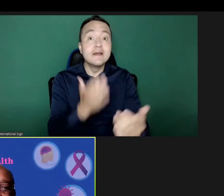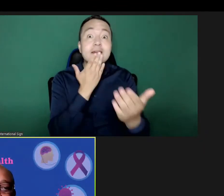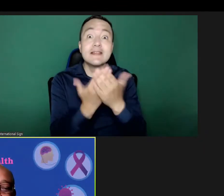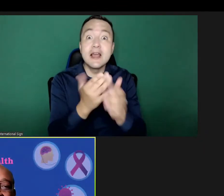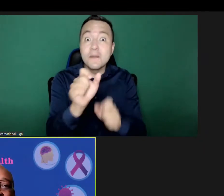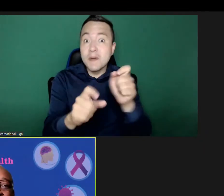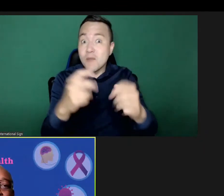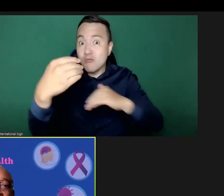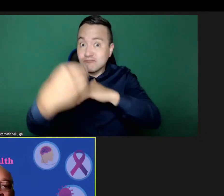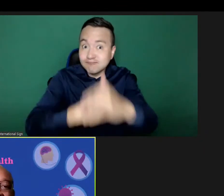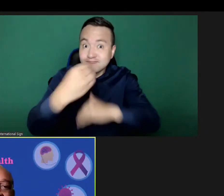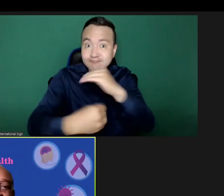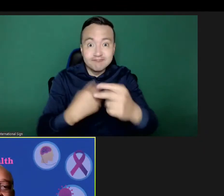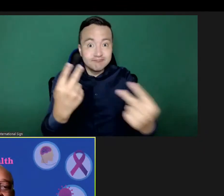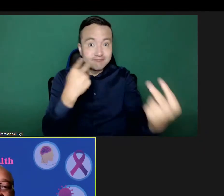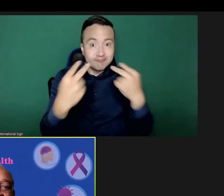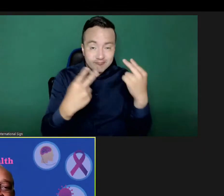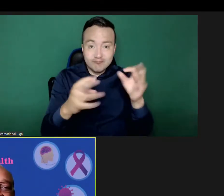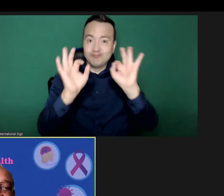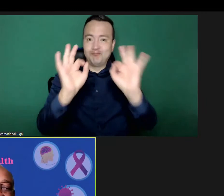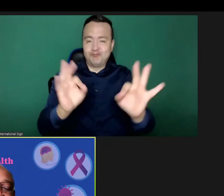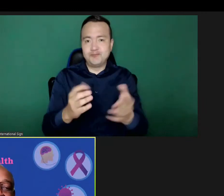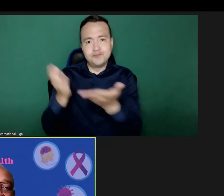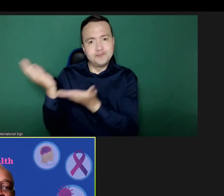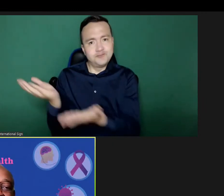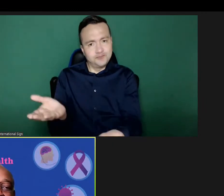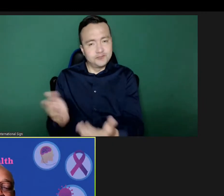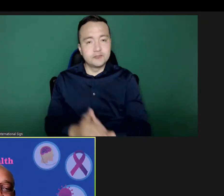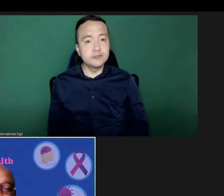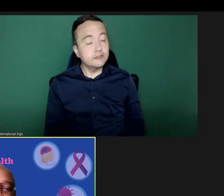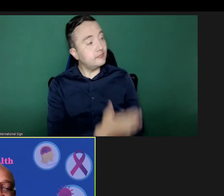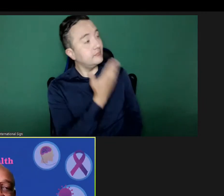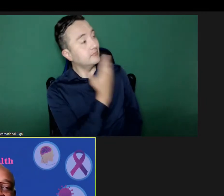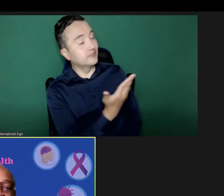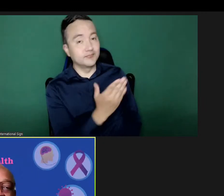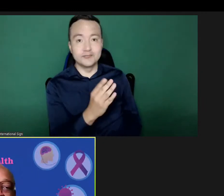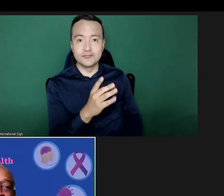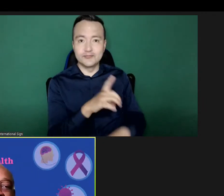Over to you, Anselm. Good morning, Excellencies, participants, and distinguished colleagues.